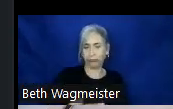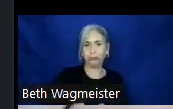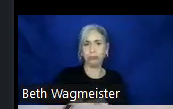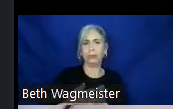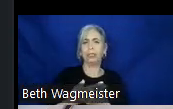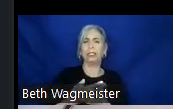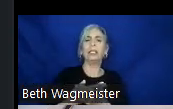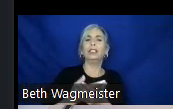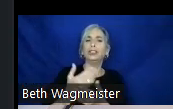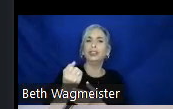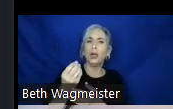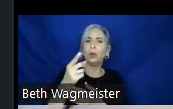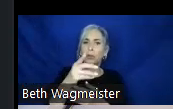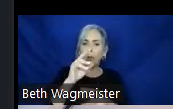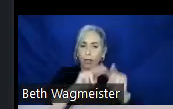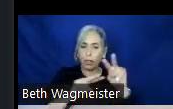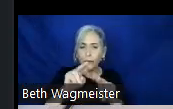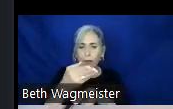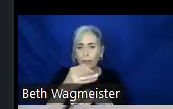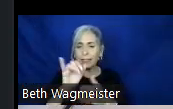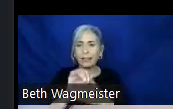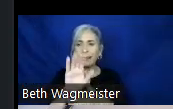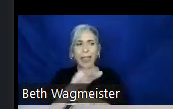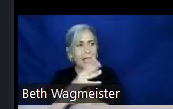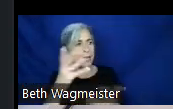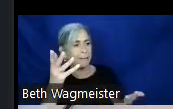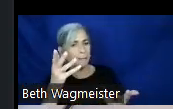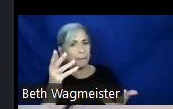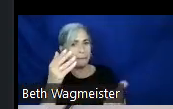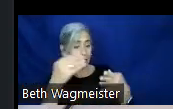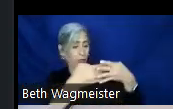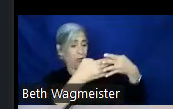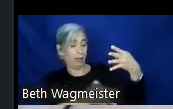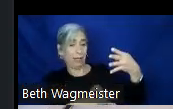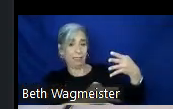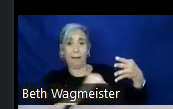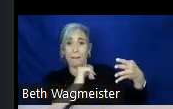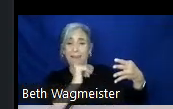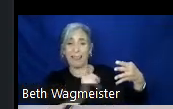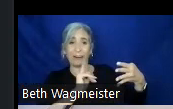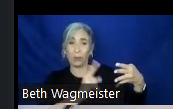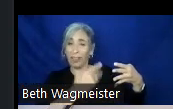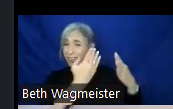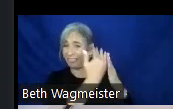Basically we can look for things like hey, here's a list. It is not an actual list. Someone has